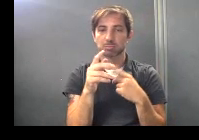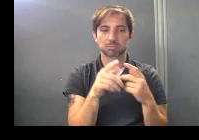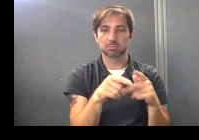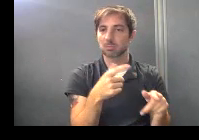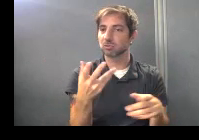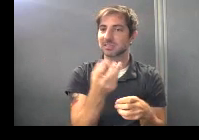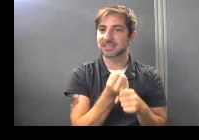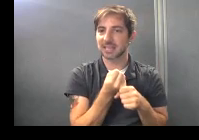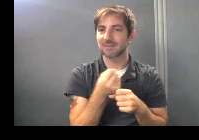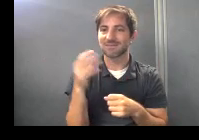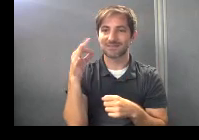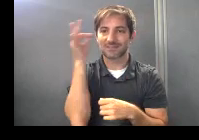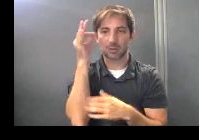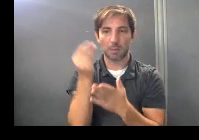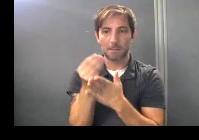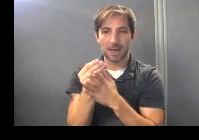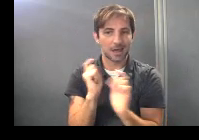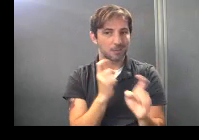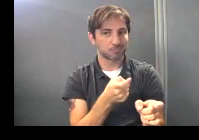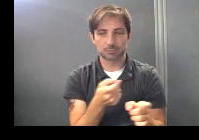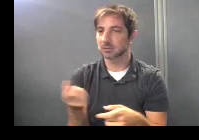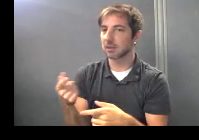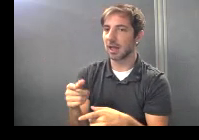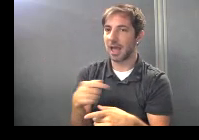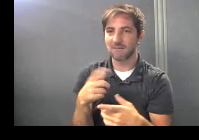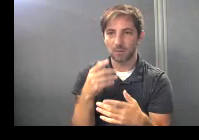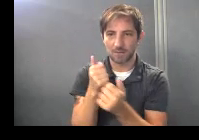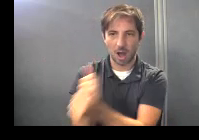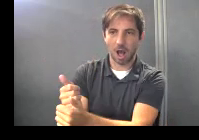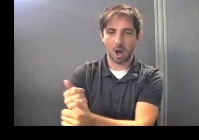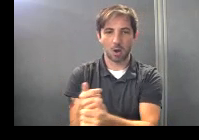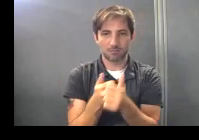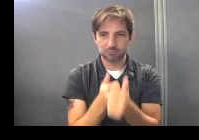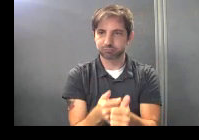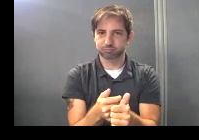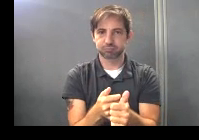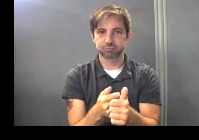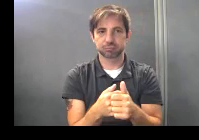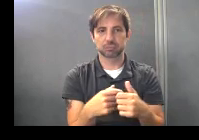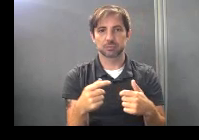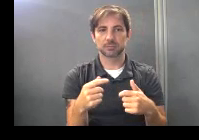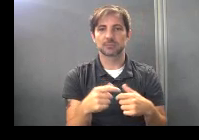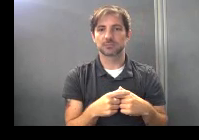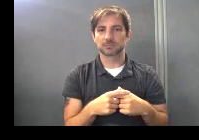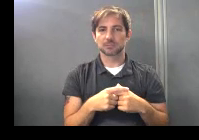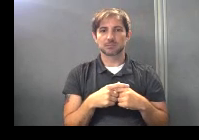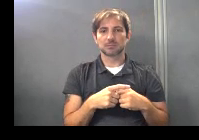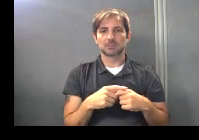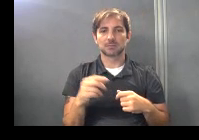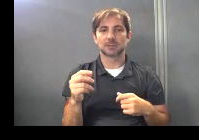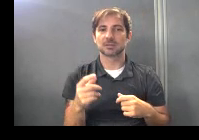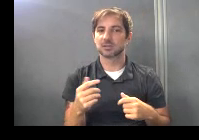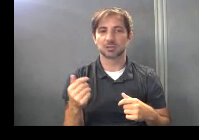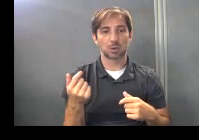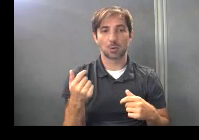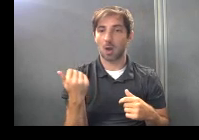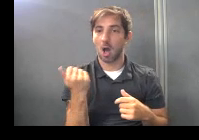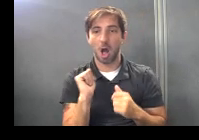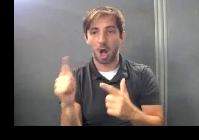IT PROHIBITS DISCRIMINATION ON THE BASIS OF PROGRAMS SUCH AS EVENTS THE NEA COULD BEINGS